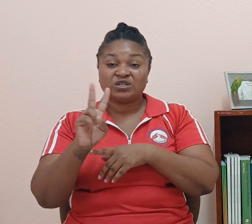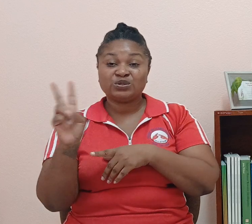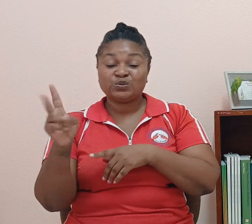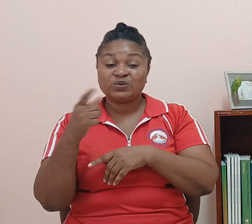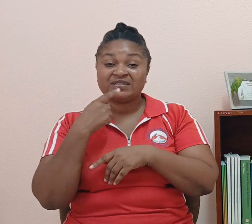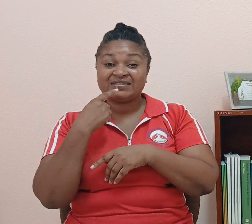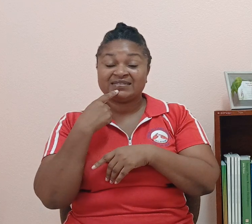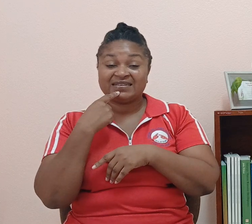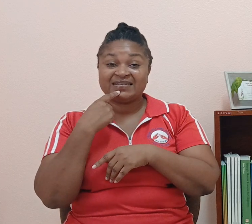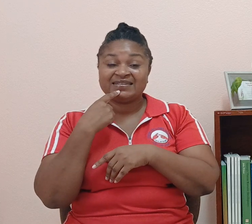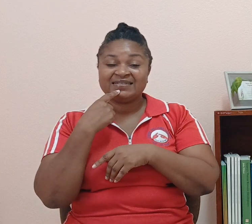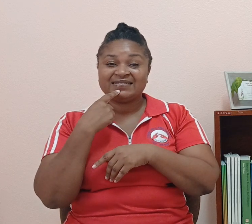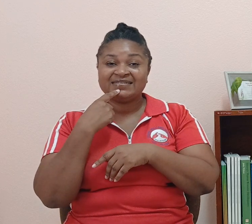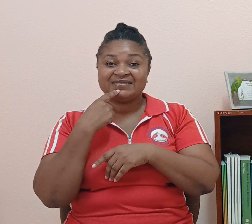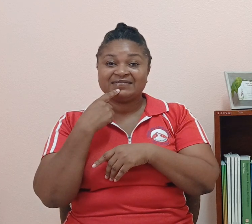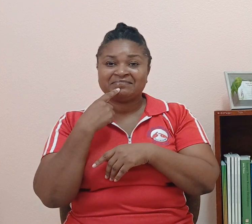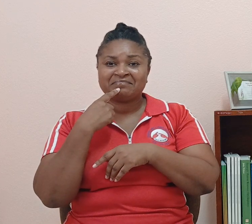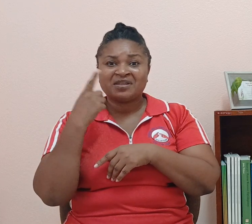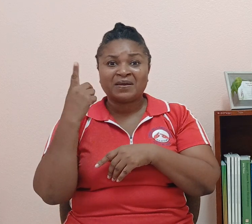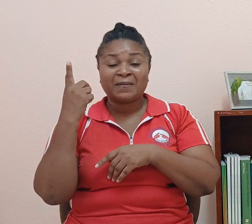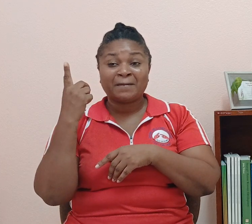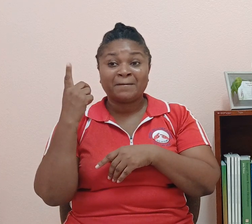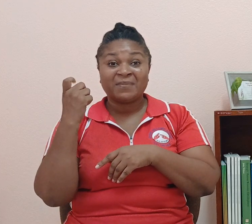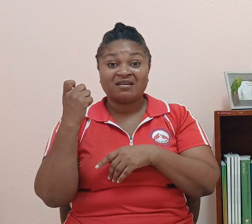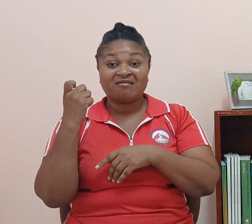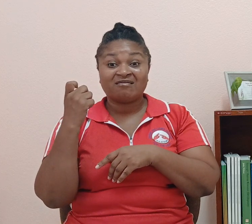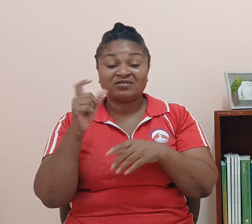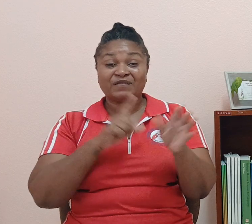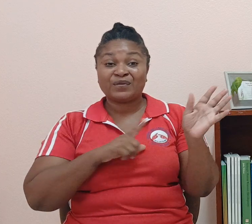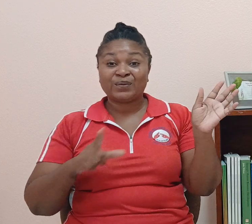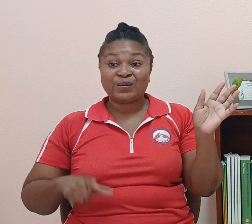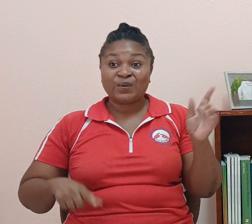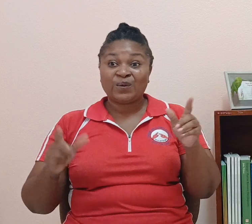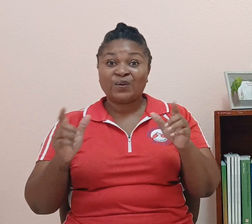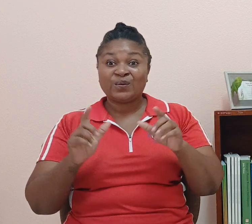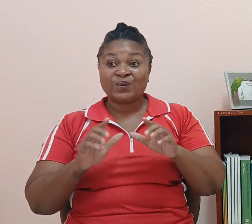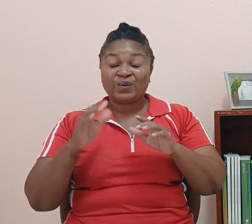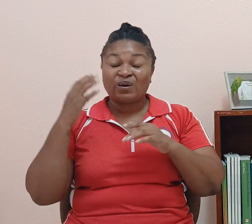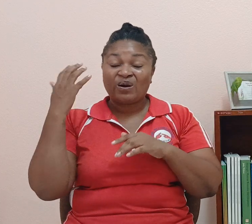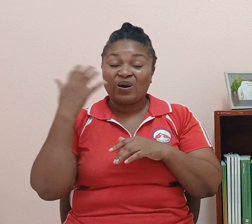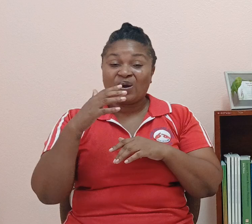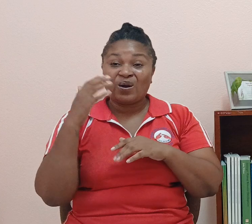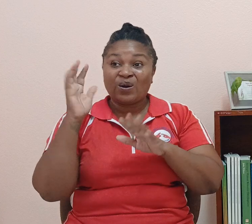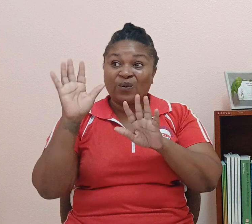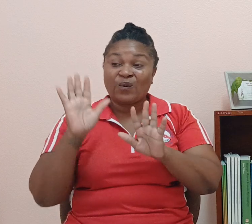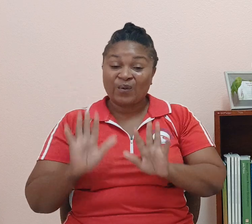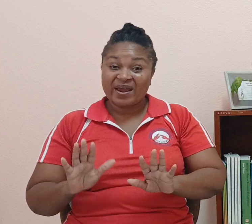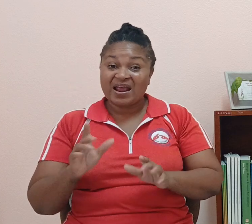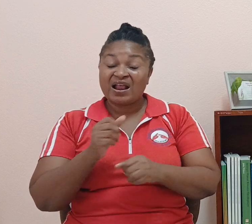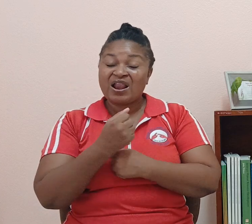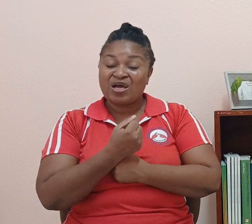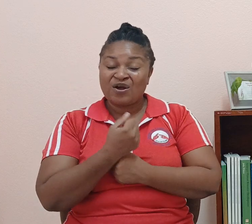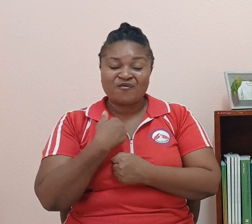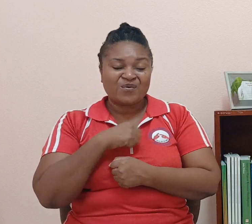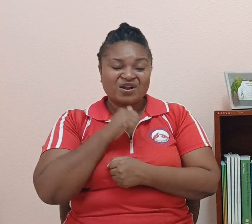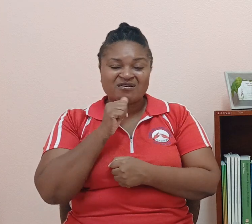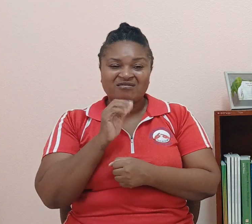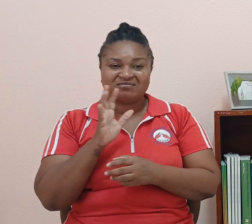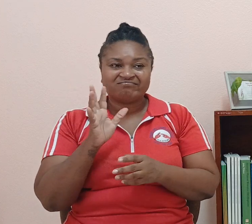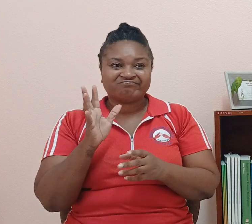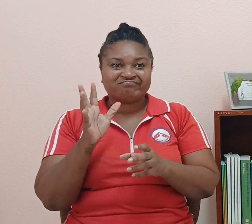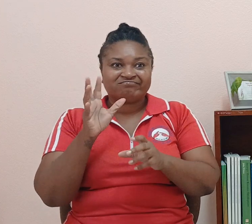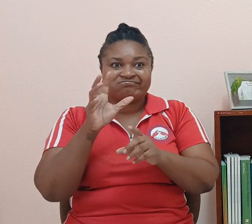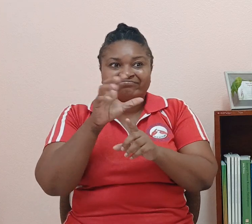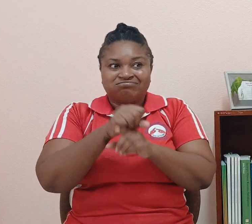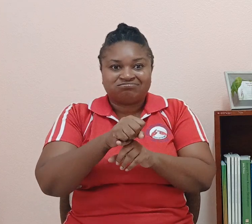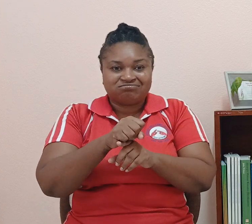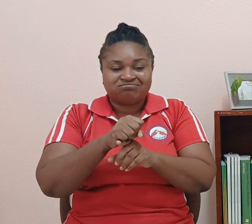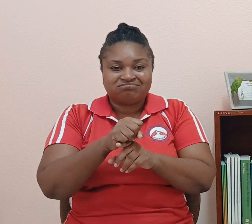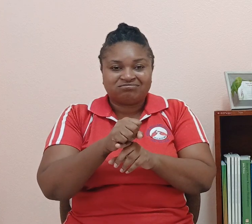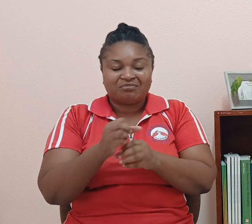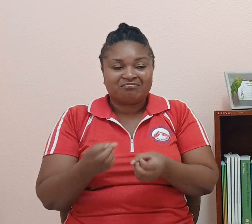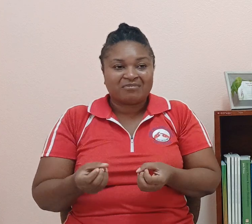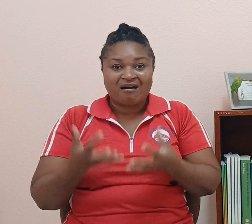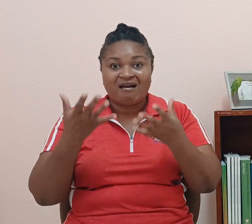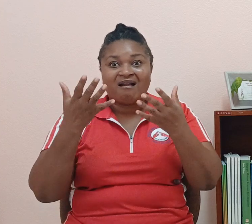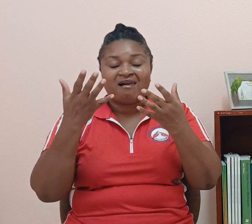22 Because of the LORD’s great love we are not consumed, for his compassions